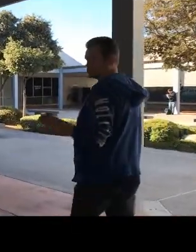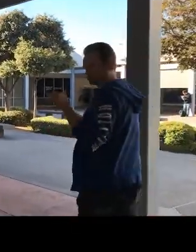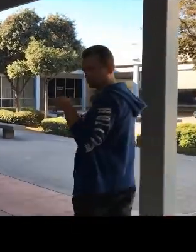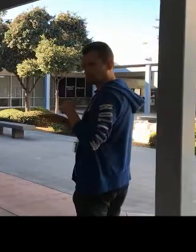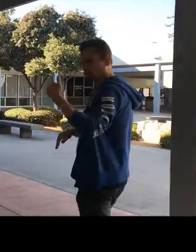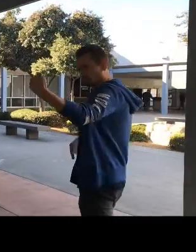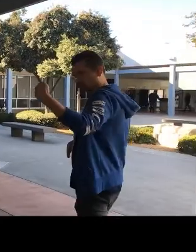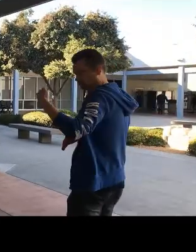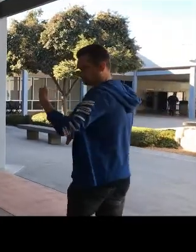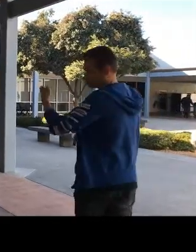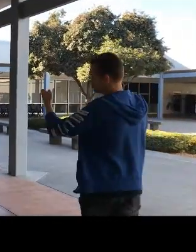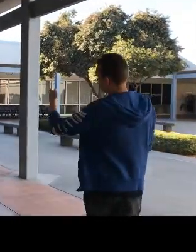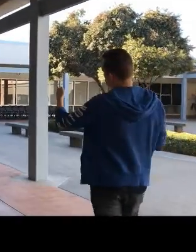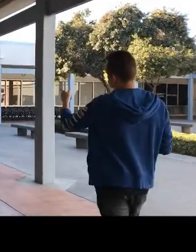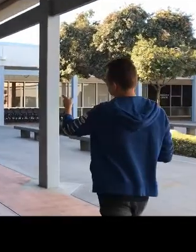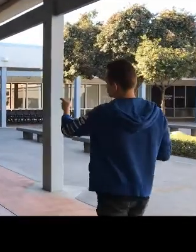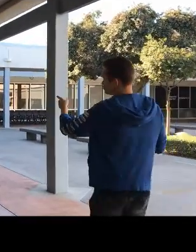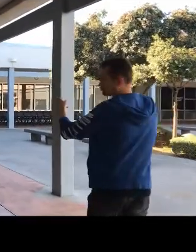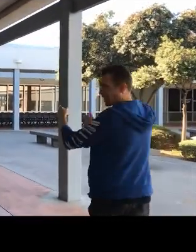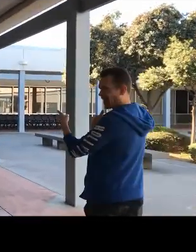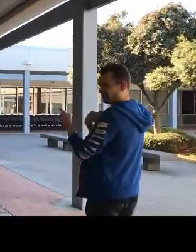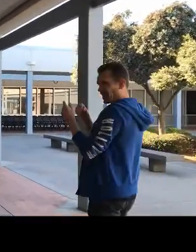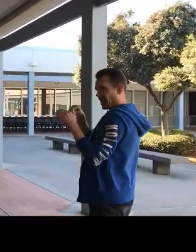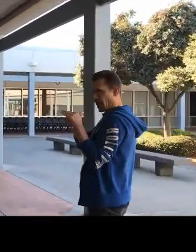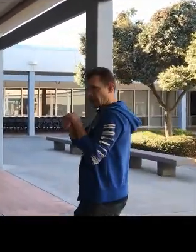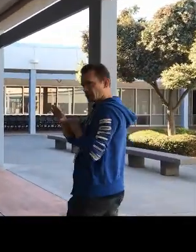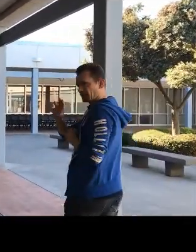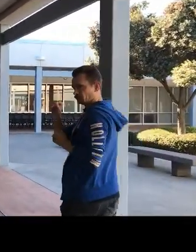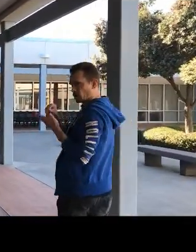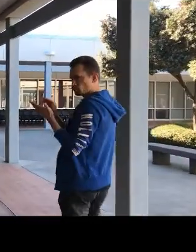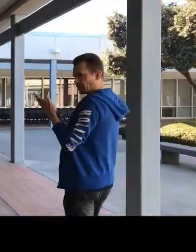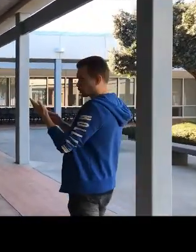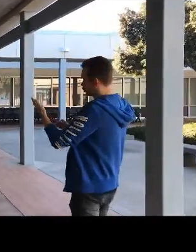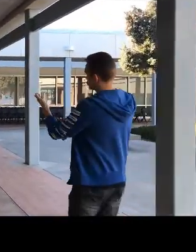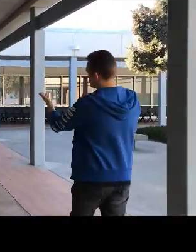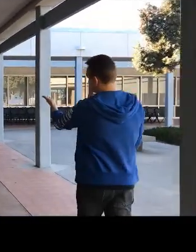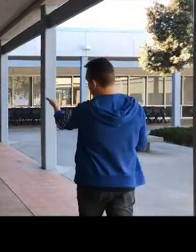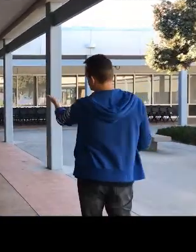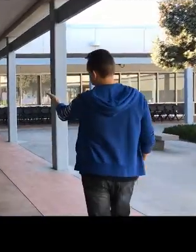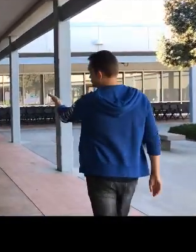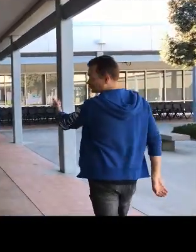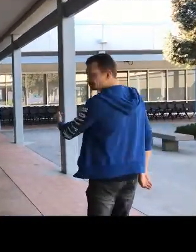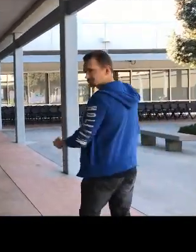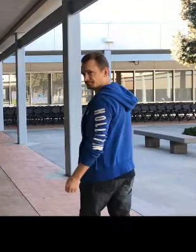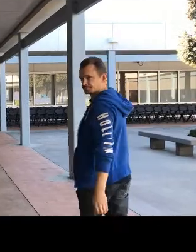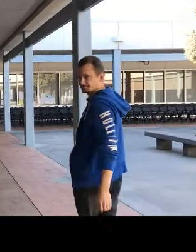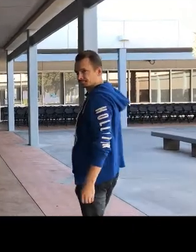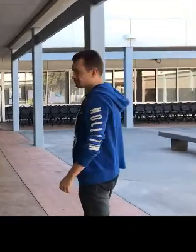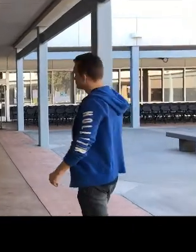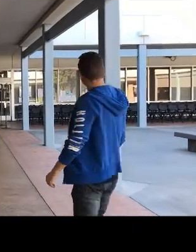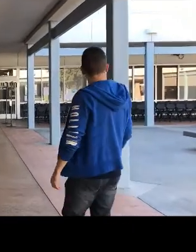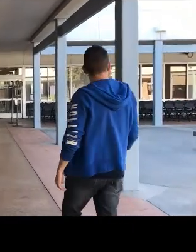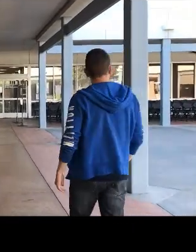This way to Admission & Records office.